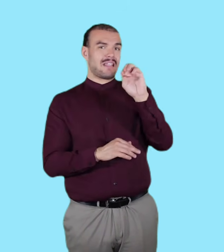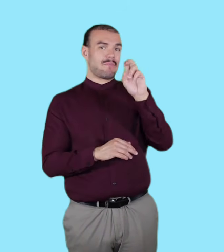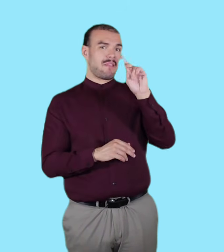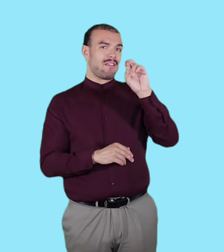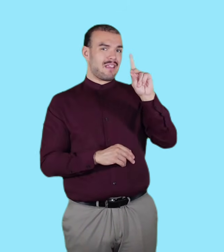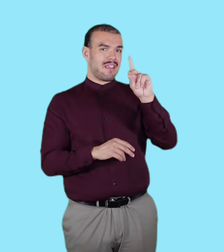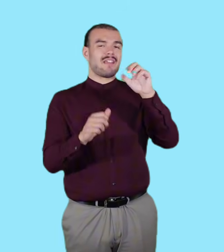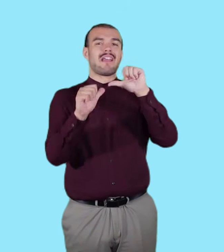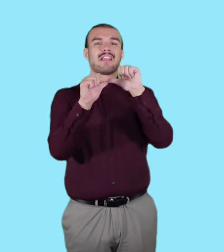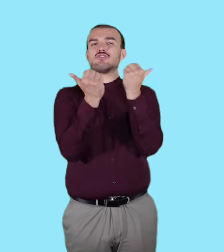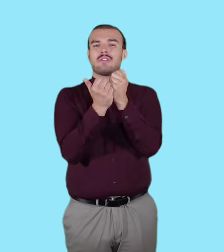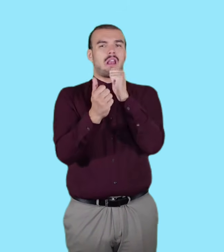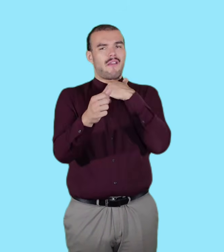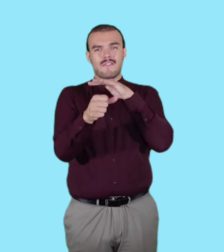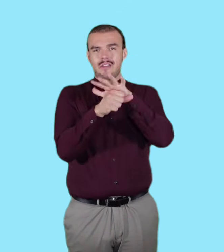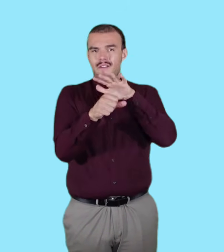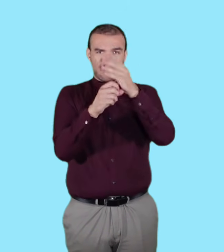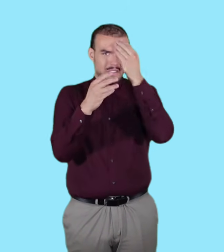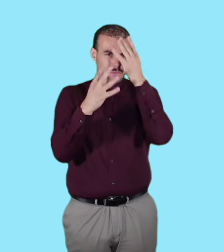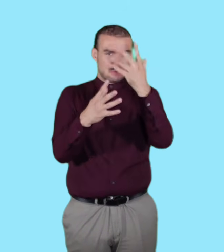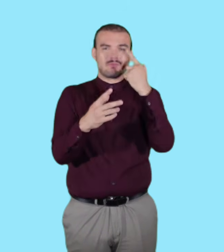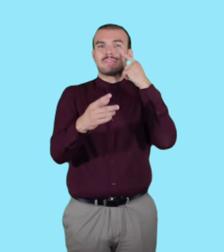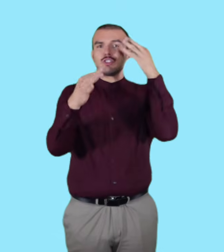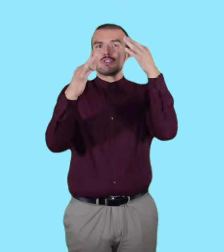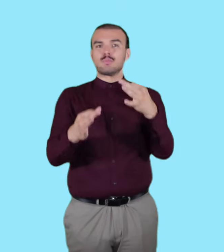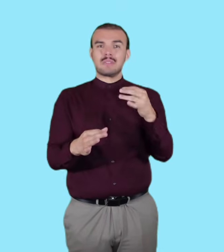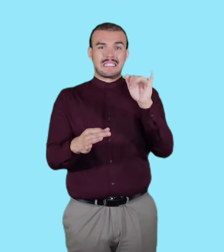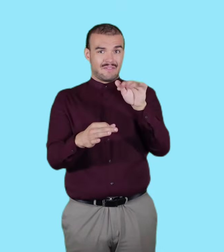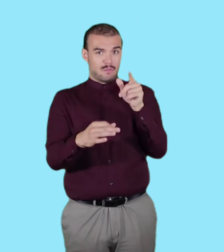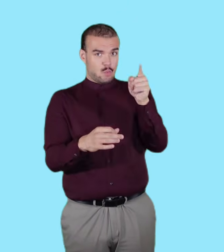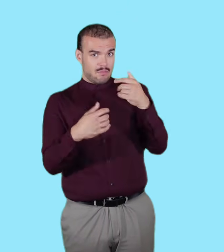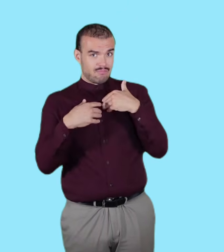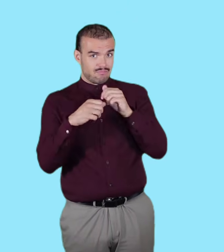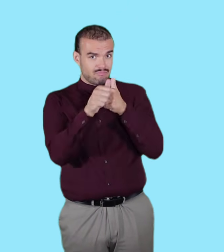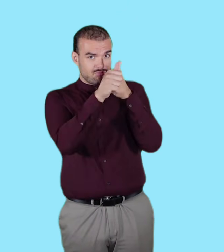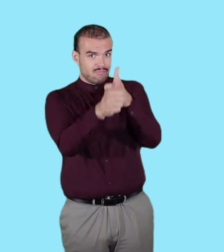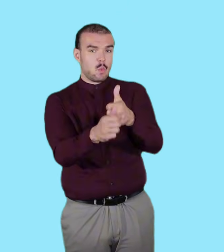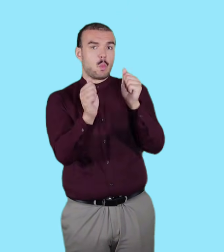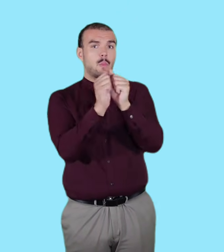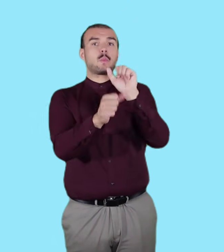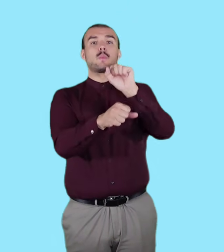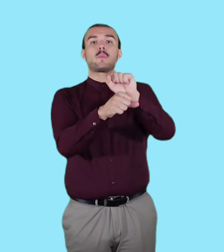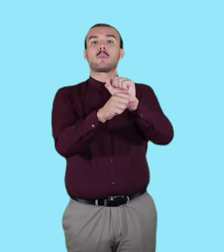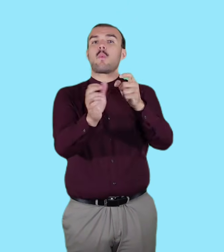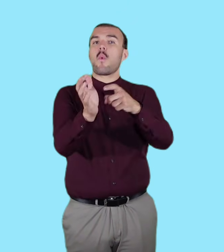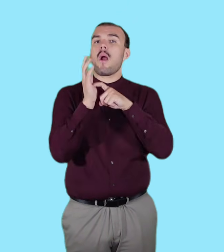does not have enough information to determine whether you are in compliance with the work requirements